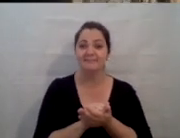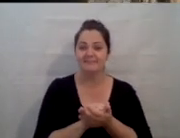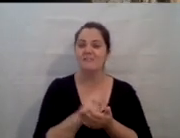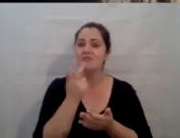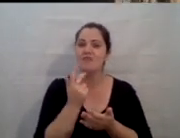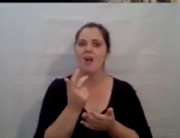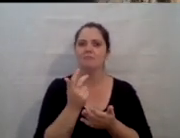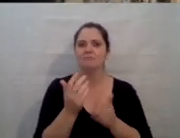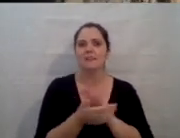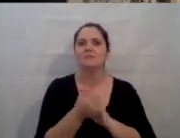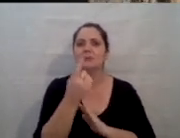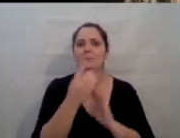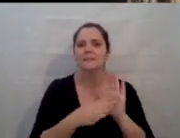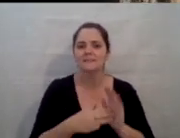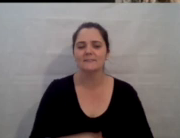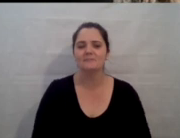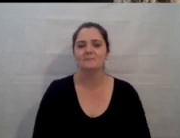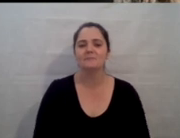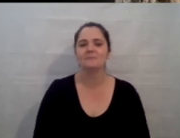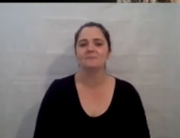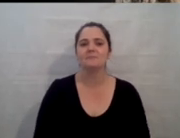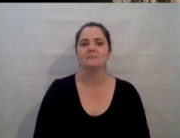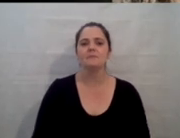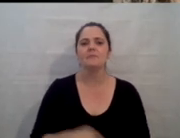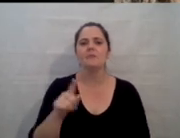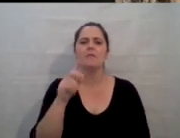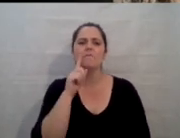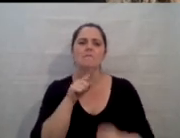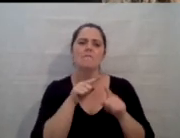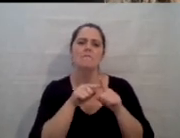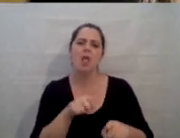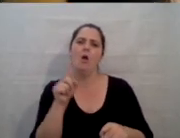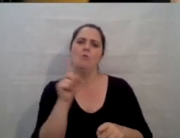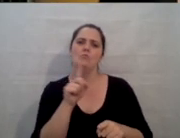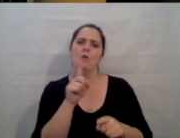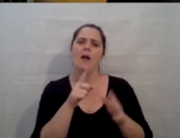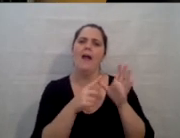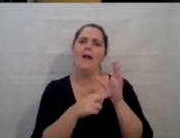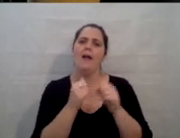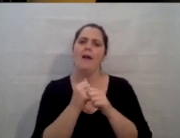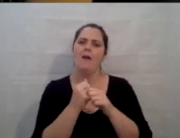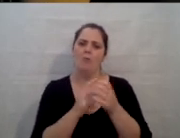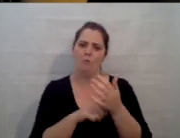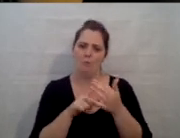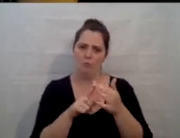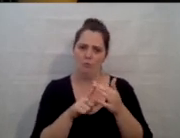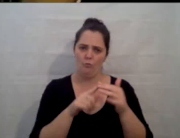so you might say okay what exactly is the angle there of Atticus's leg and I can sight the angle there